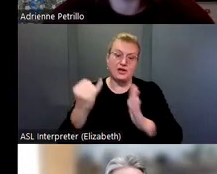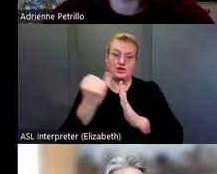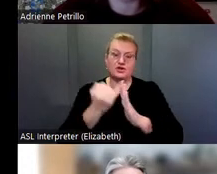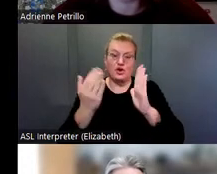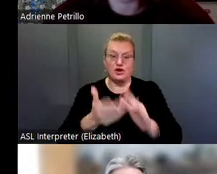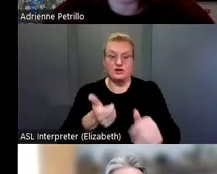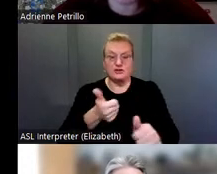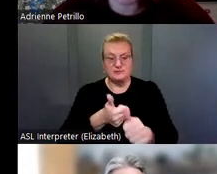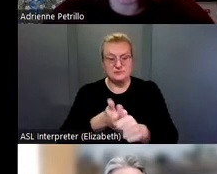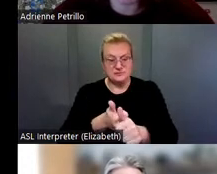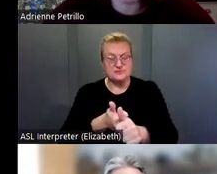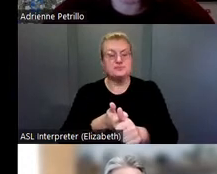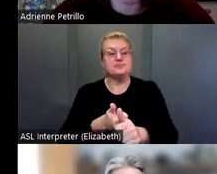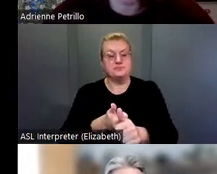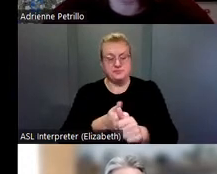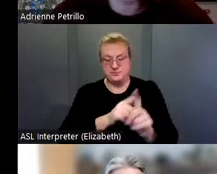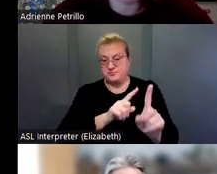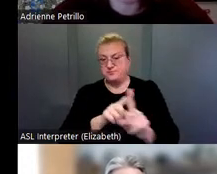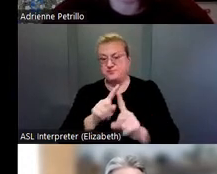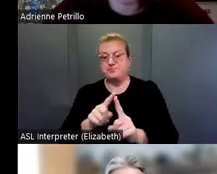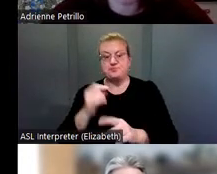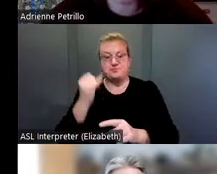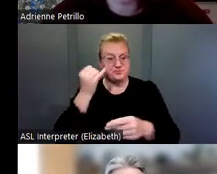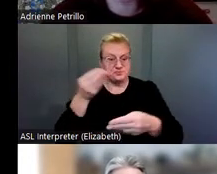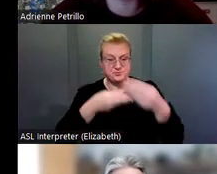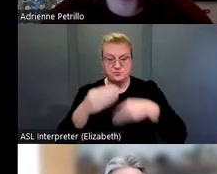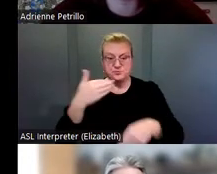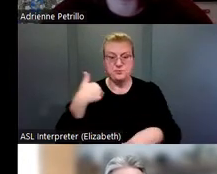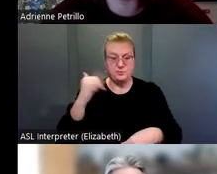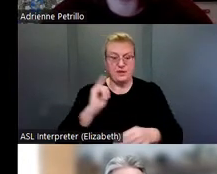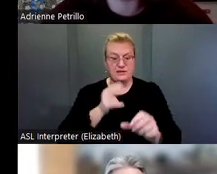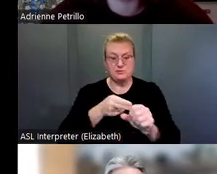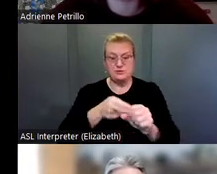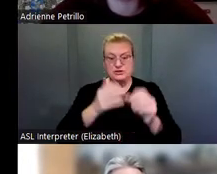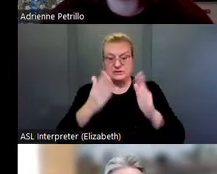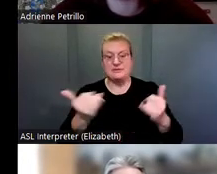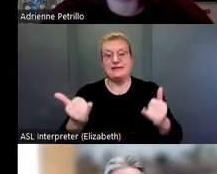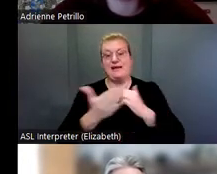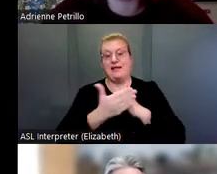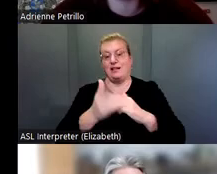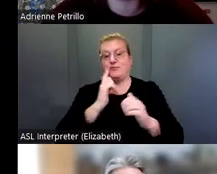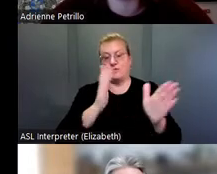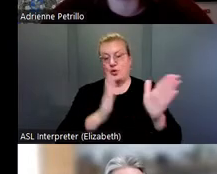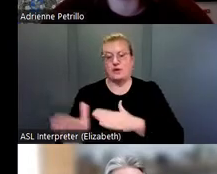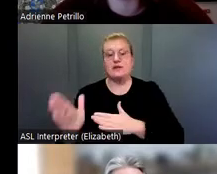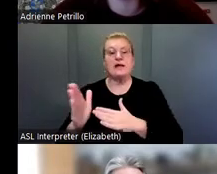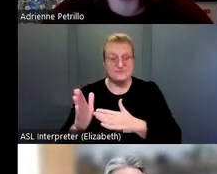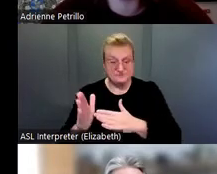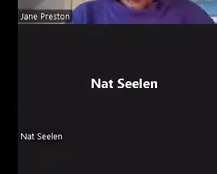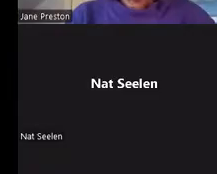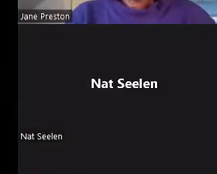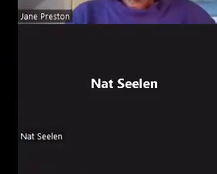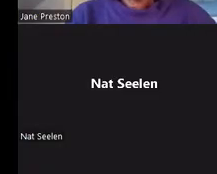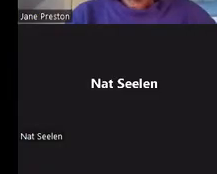and has attended Idea Swap as a participant and is now helping to organize and she also brings a unique perspective